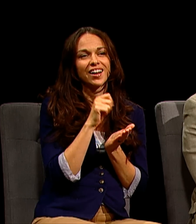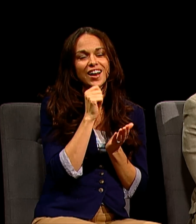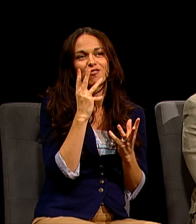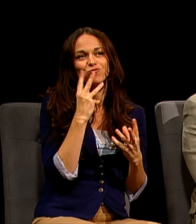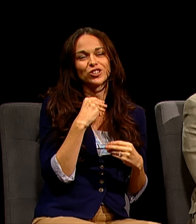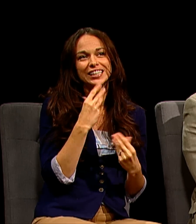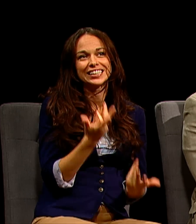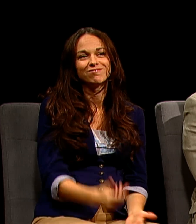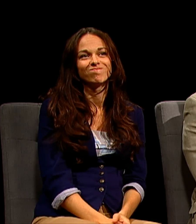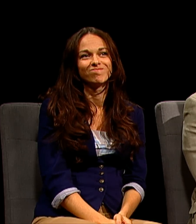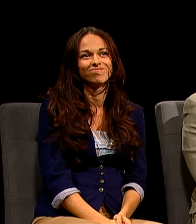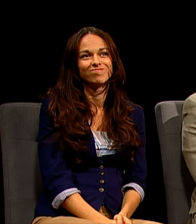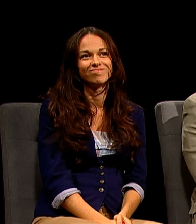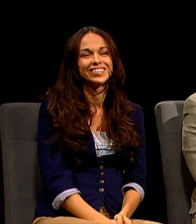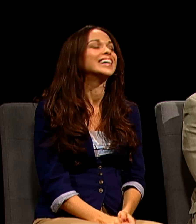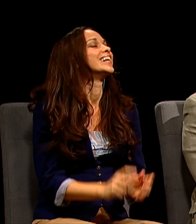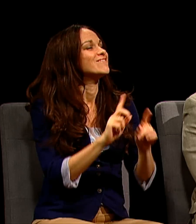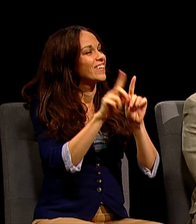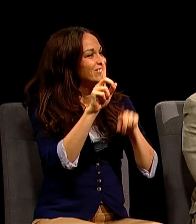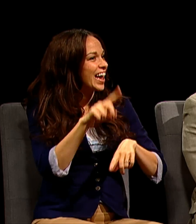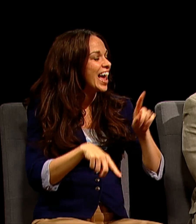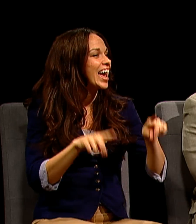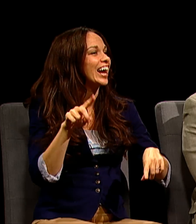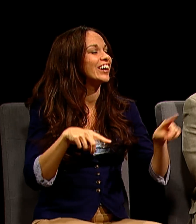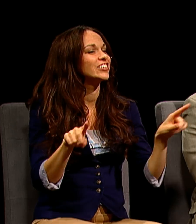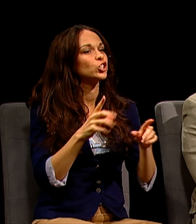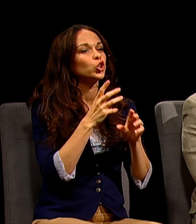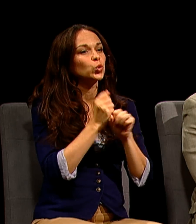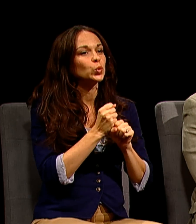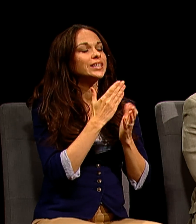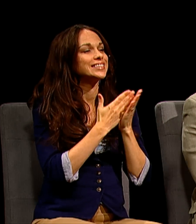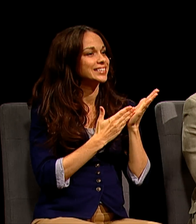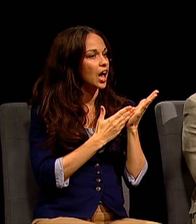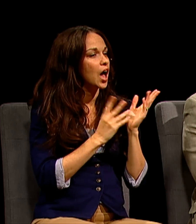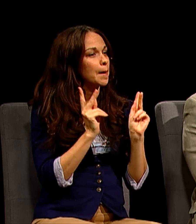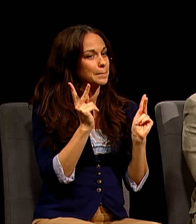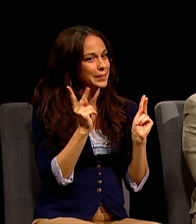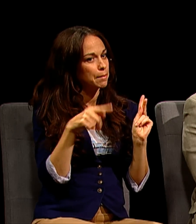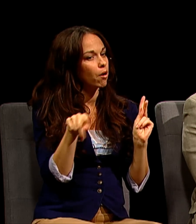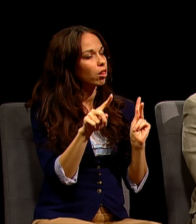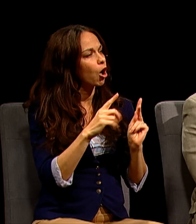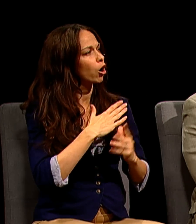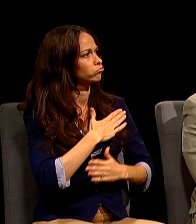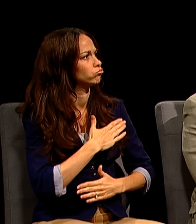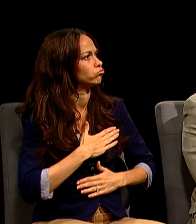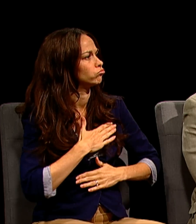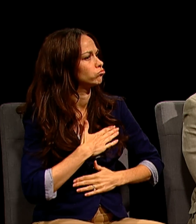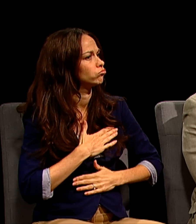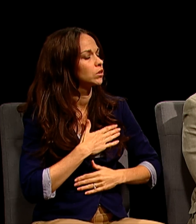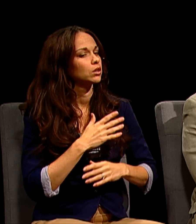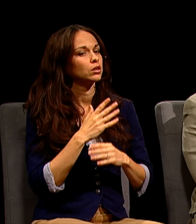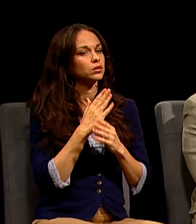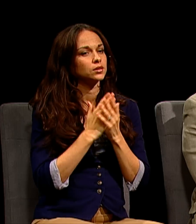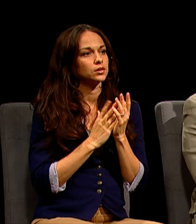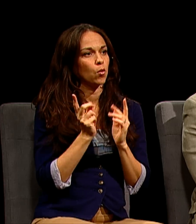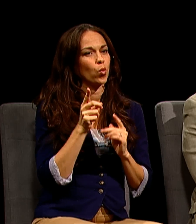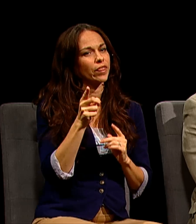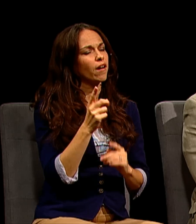If there is, you get some where people are entertained. You get some where people are touched, they're moved.